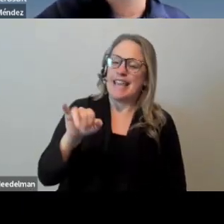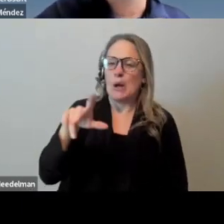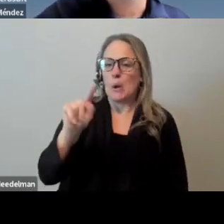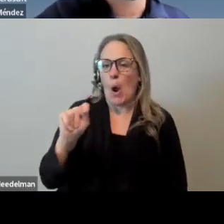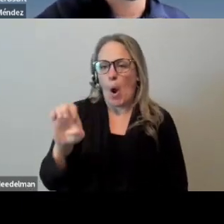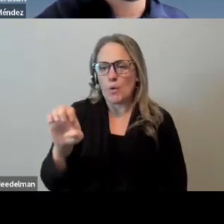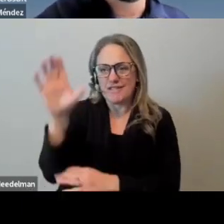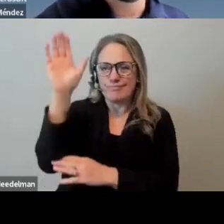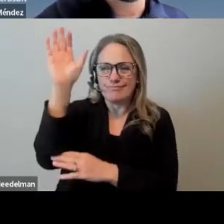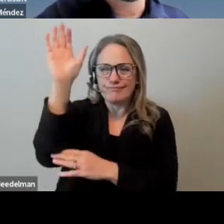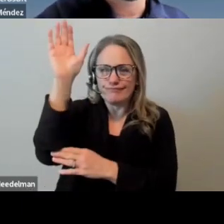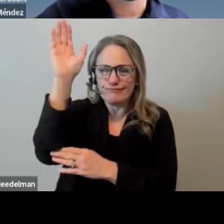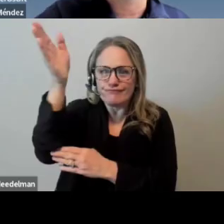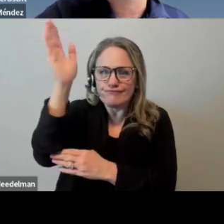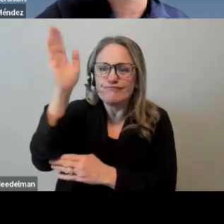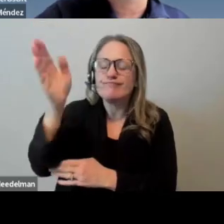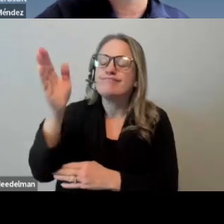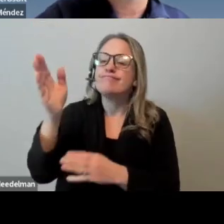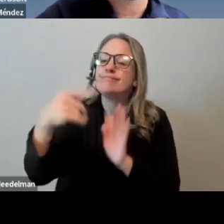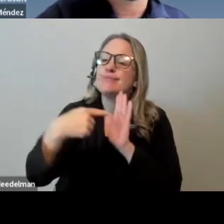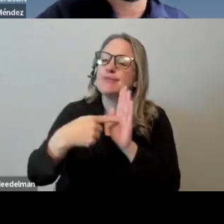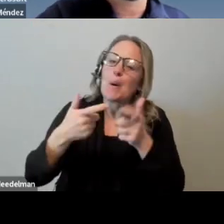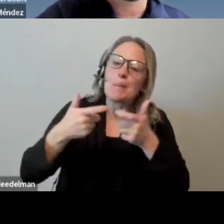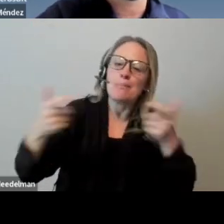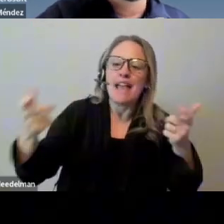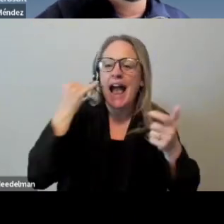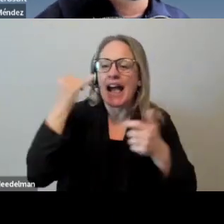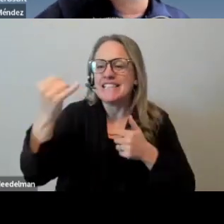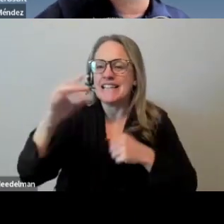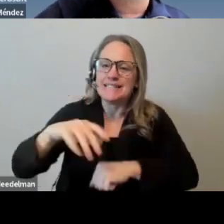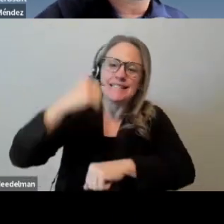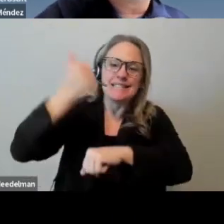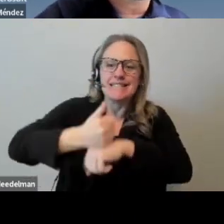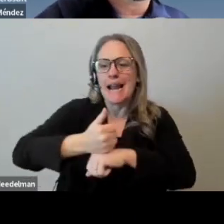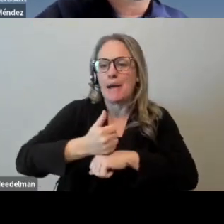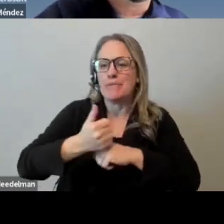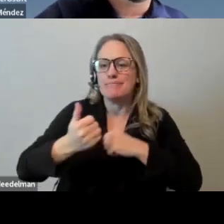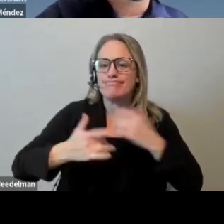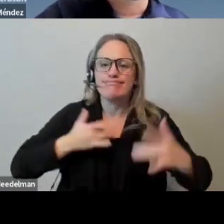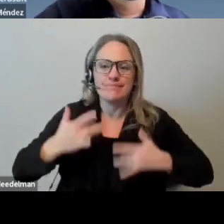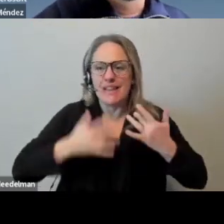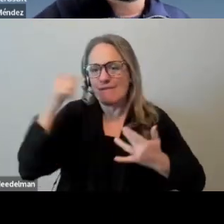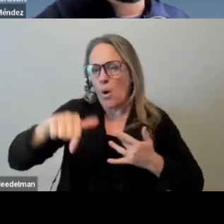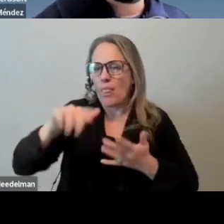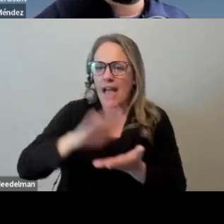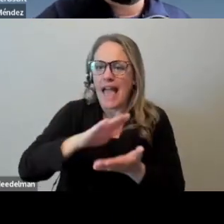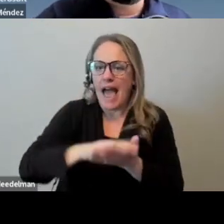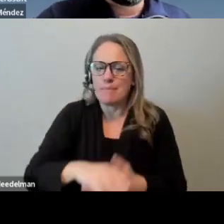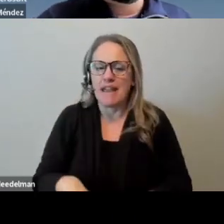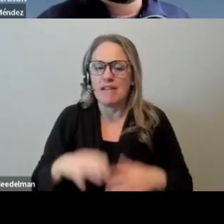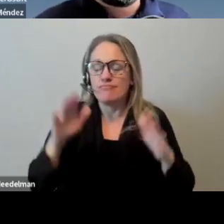that introduce big ideas and set the tone for the academy. We have panel chats that bring - panel or